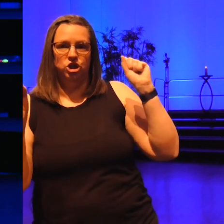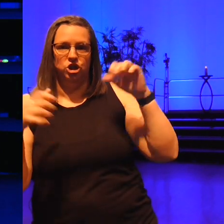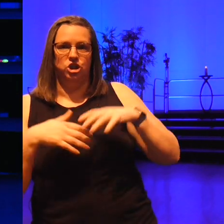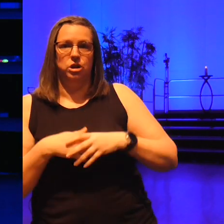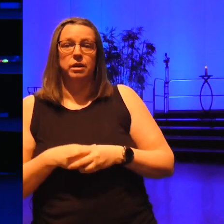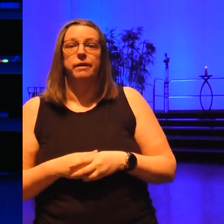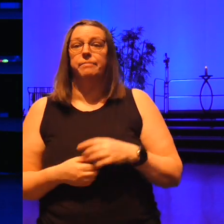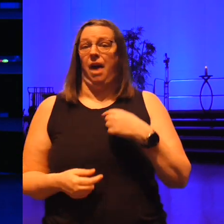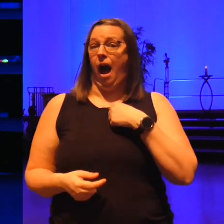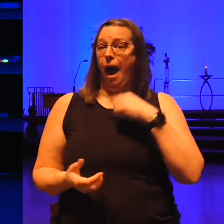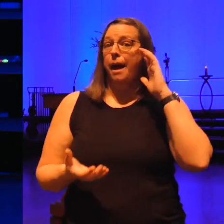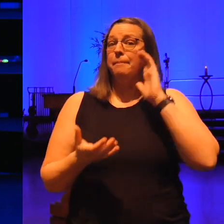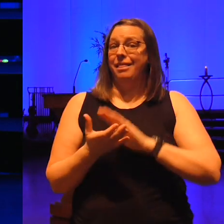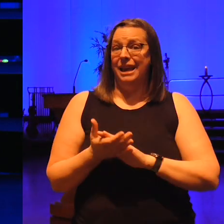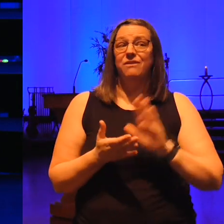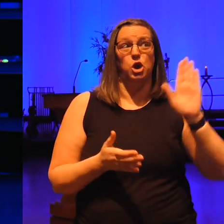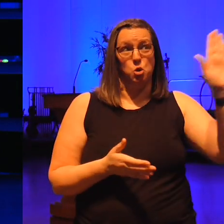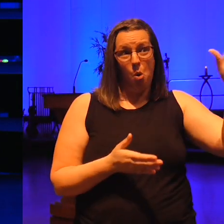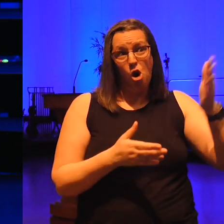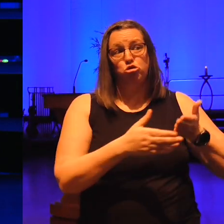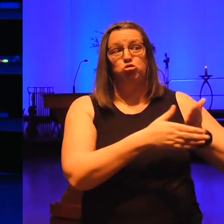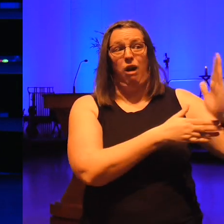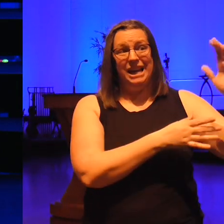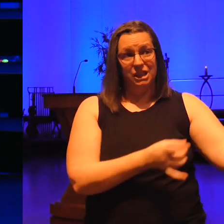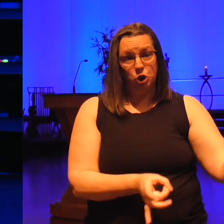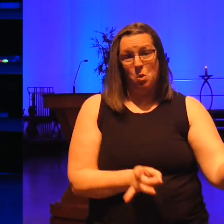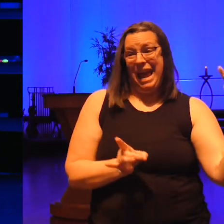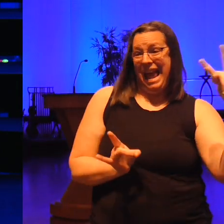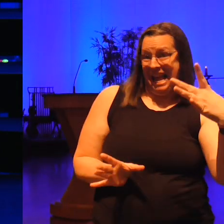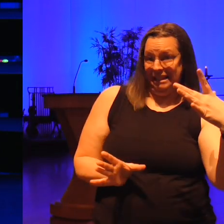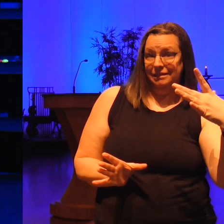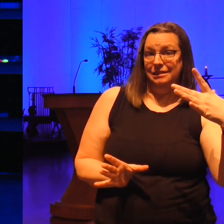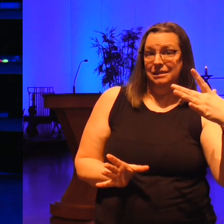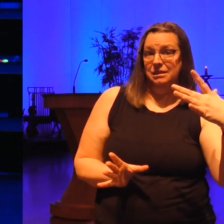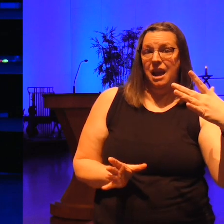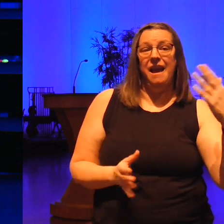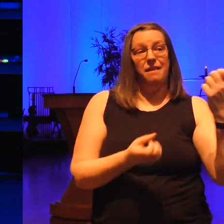right to hate us and the freedom of your Consciousness and it's not too late to